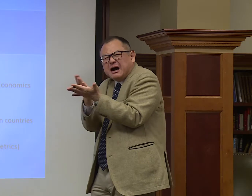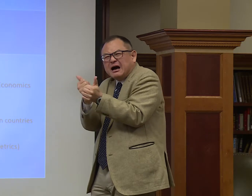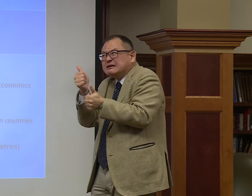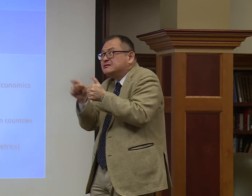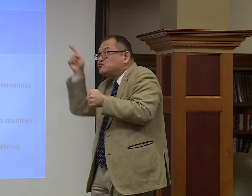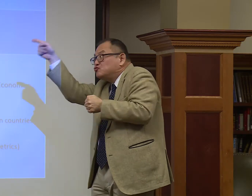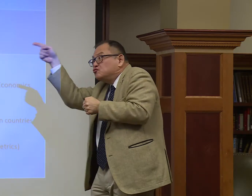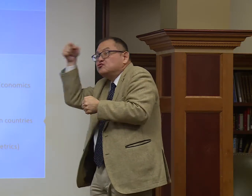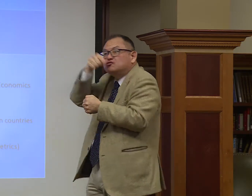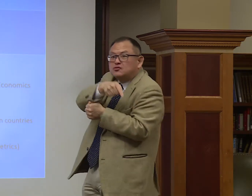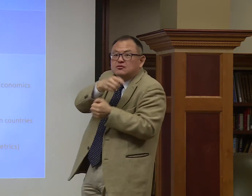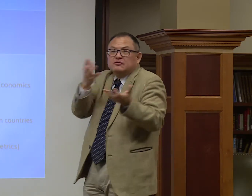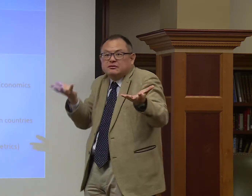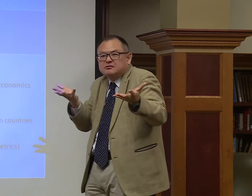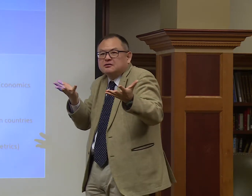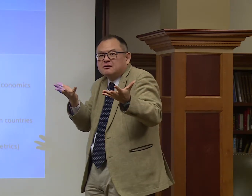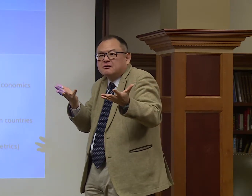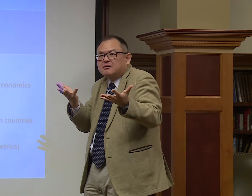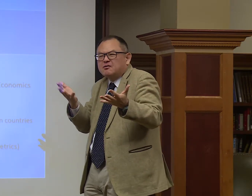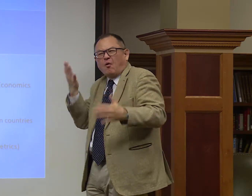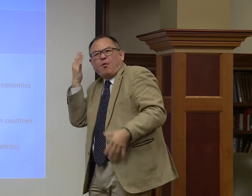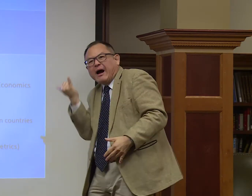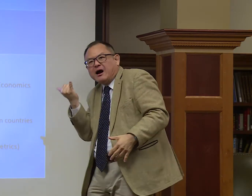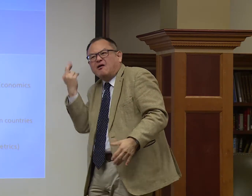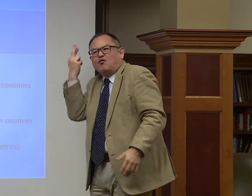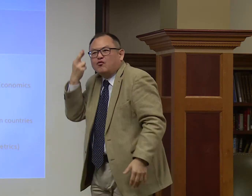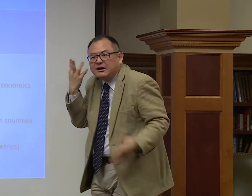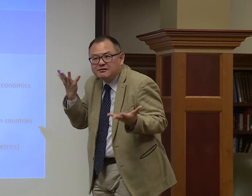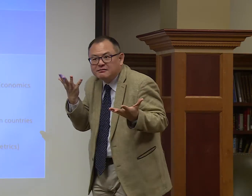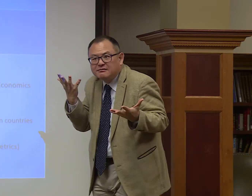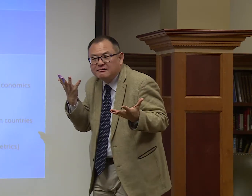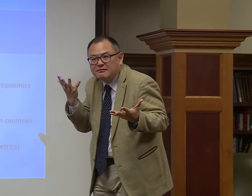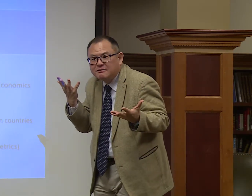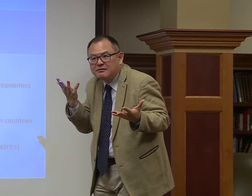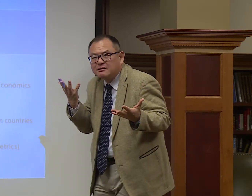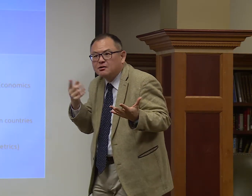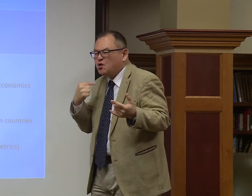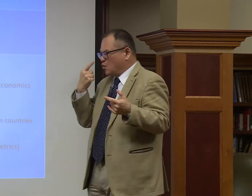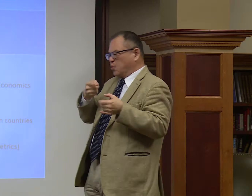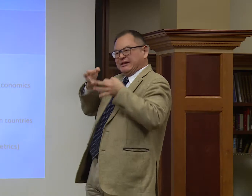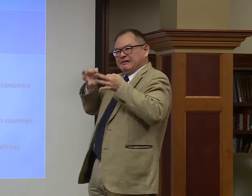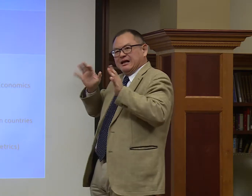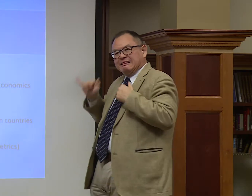You might send it off to another country to be developed or made or manufactured